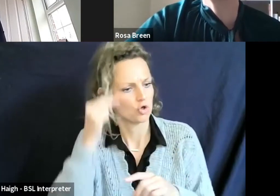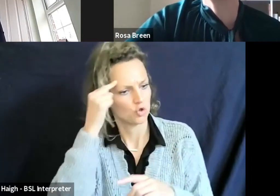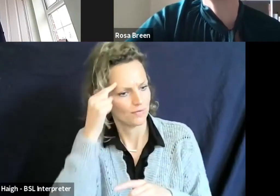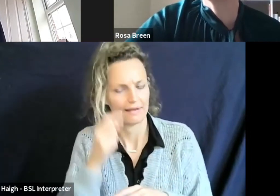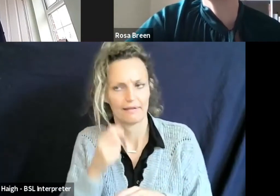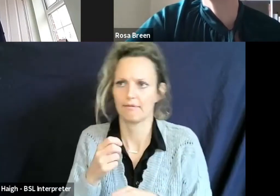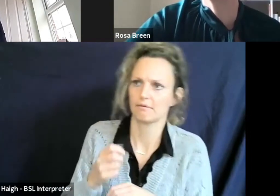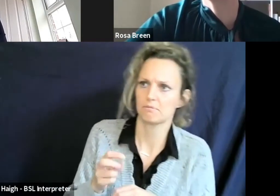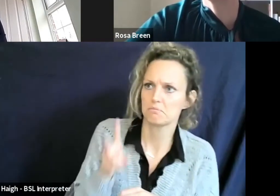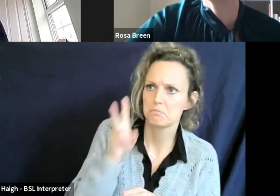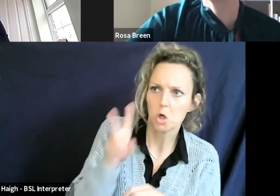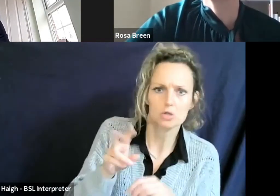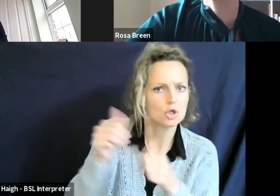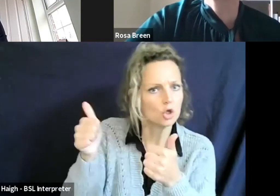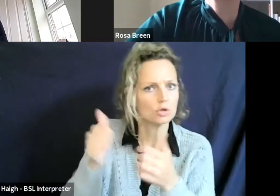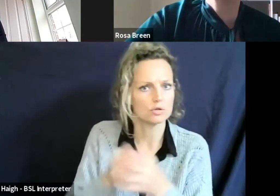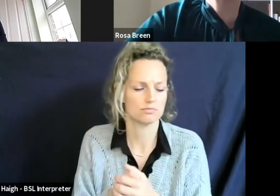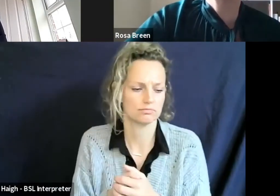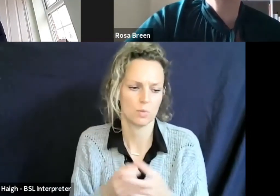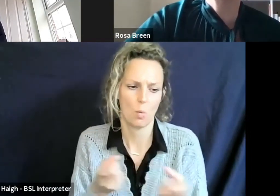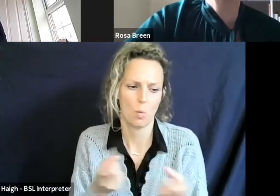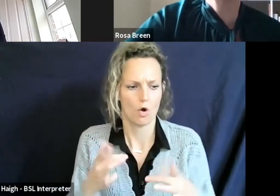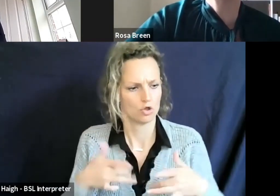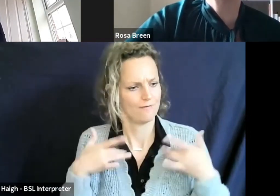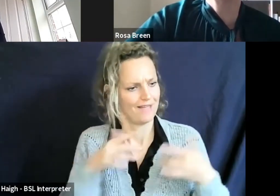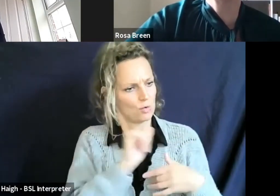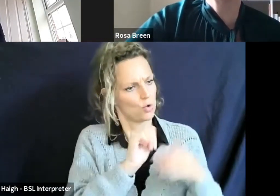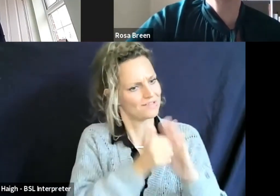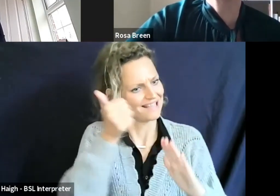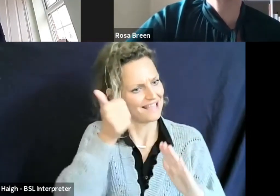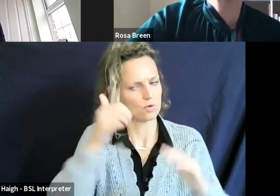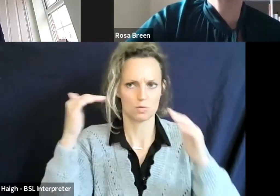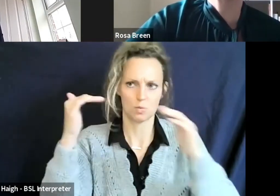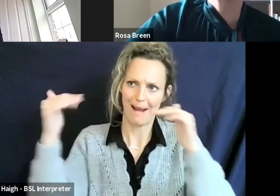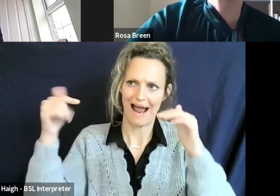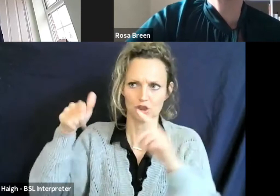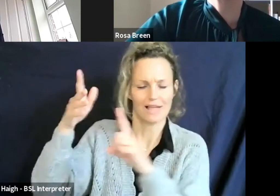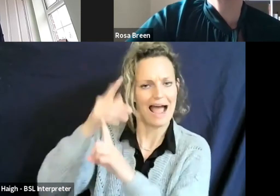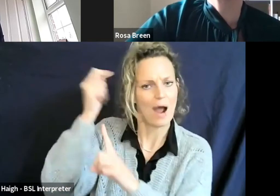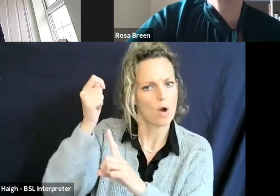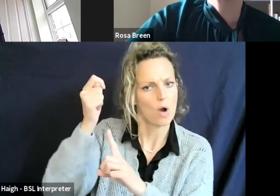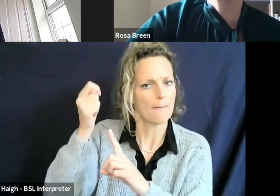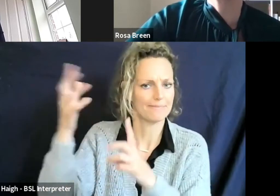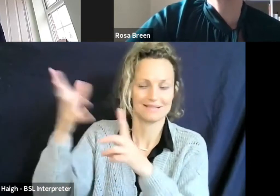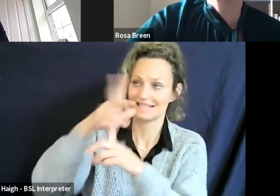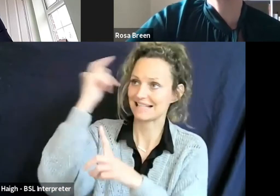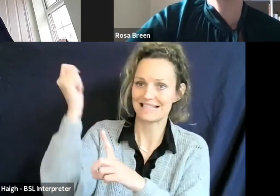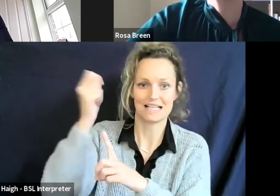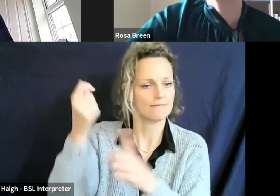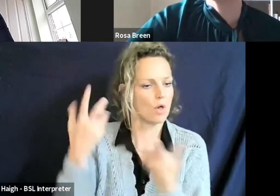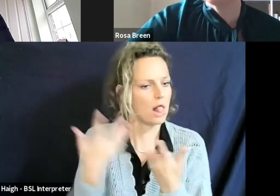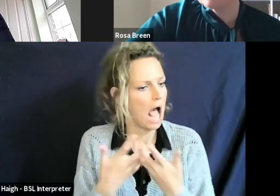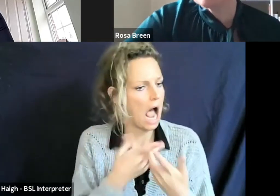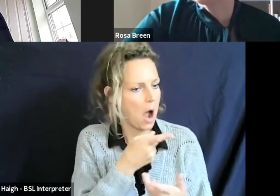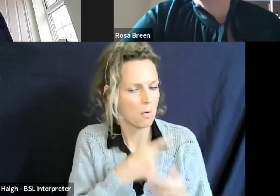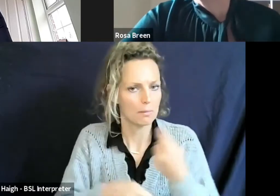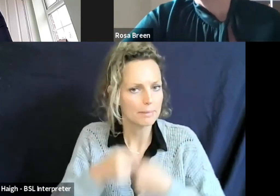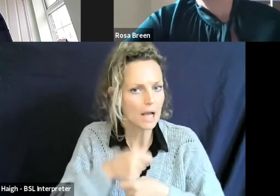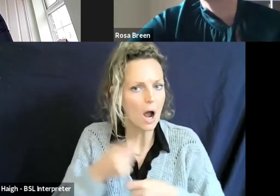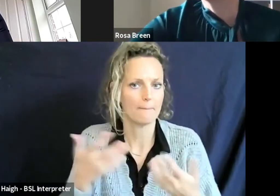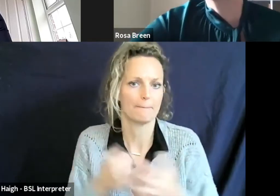If you are applying for a role that involves delivering a certain outcome, what do you think that outcome would look like and what do you think good looks like.